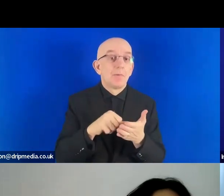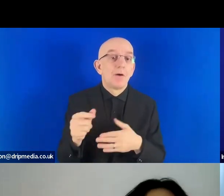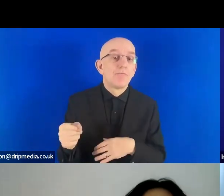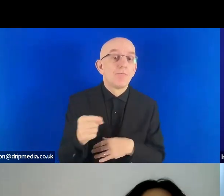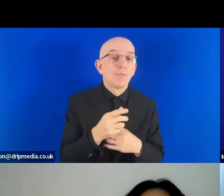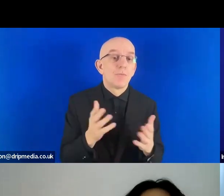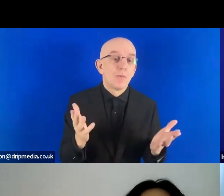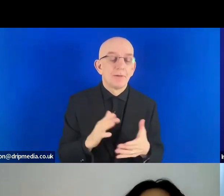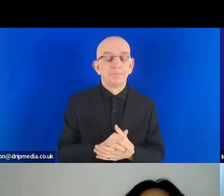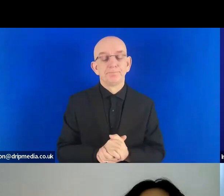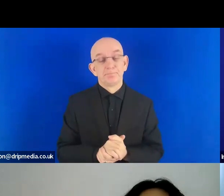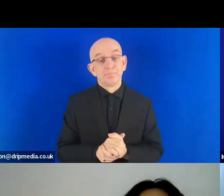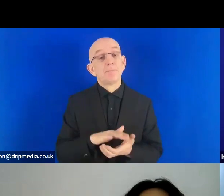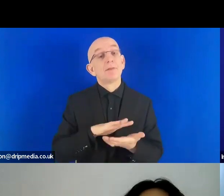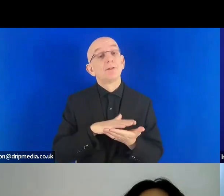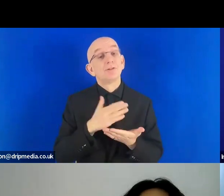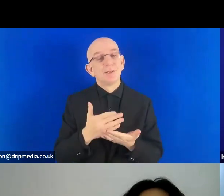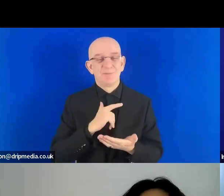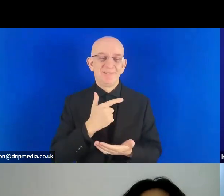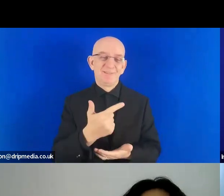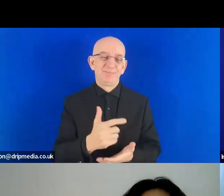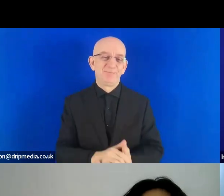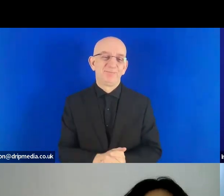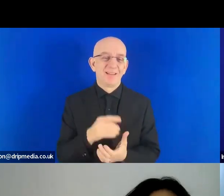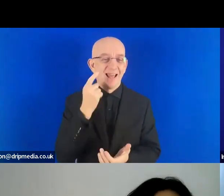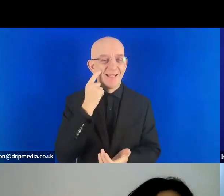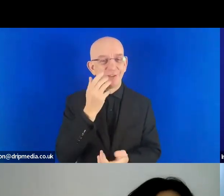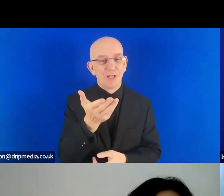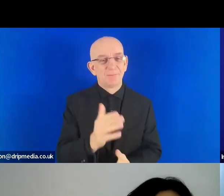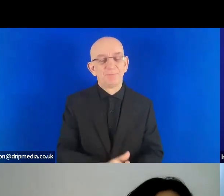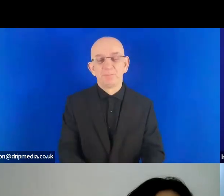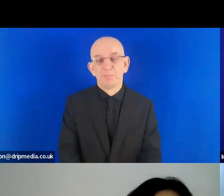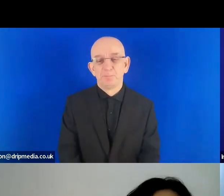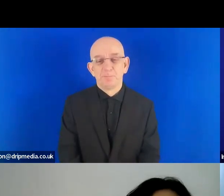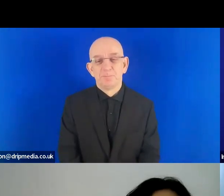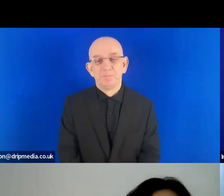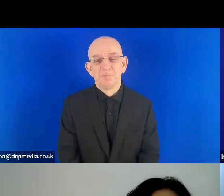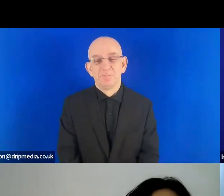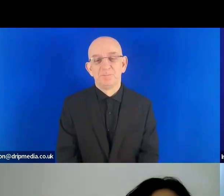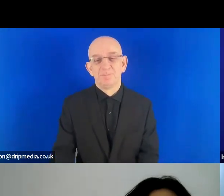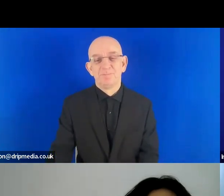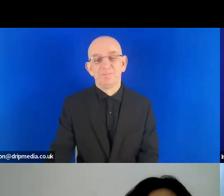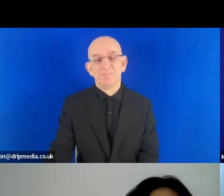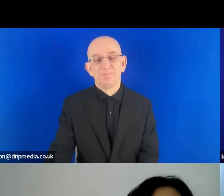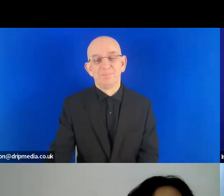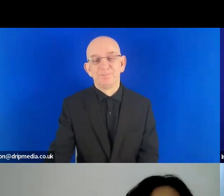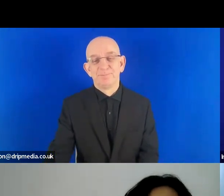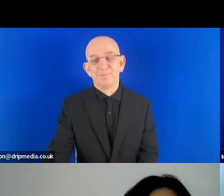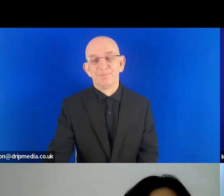the if you of course, if you have the funds in the, you can, want to upgrade or have a single room, that is something that you can do.